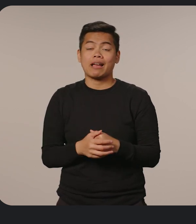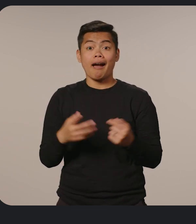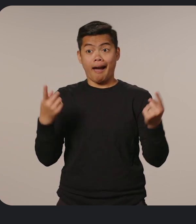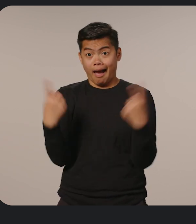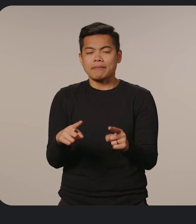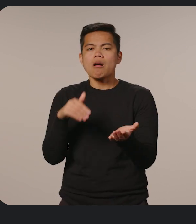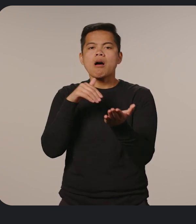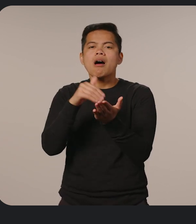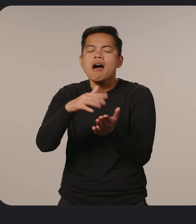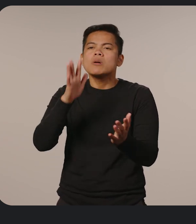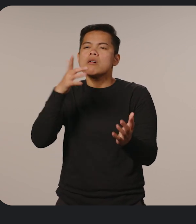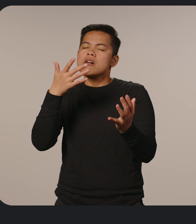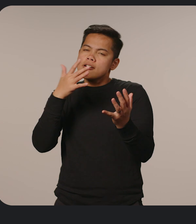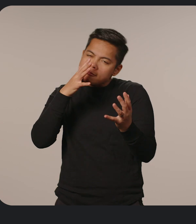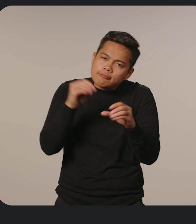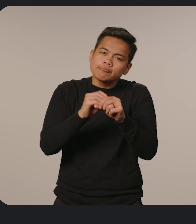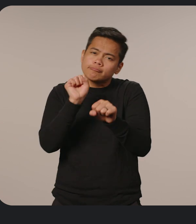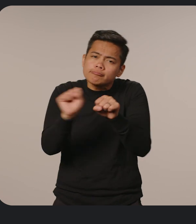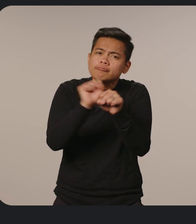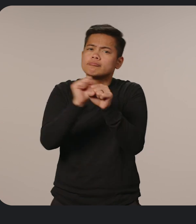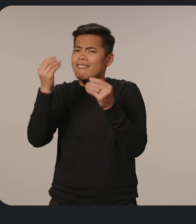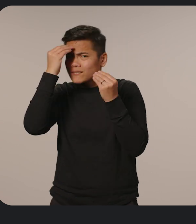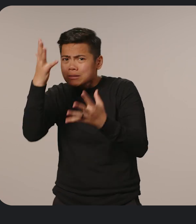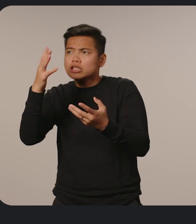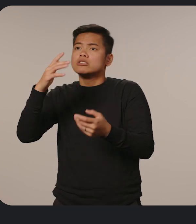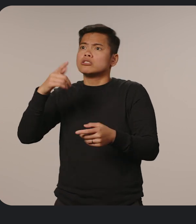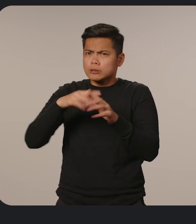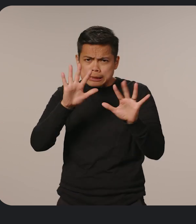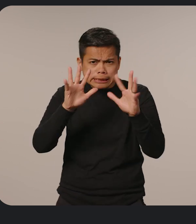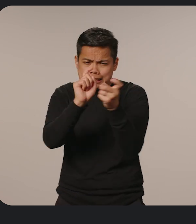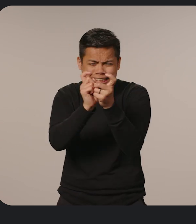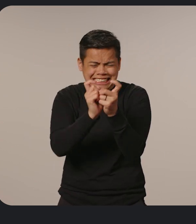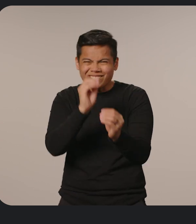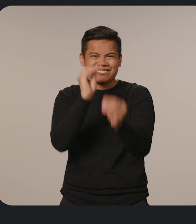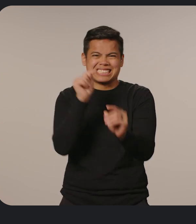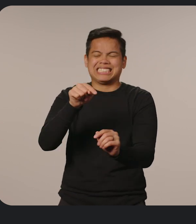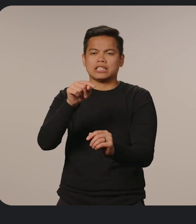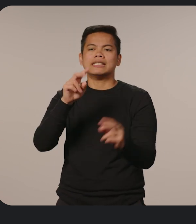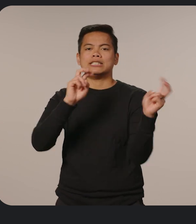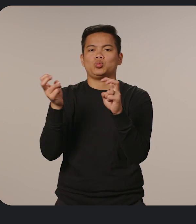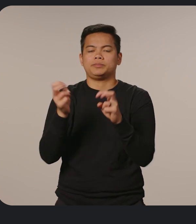this happens there's often all this work involved to get all the information you